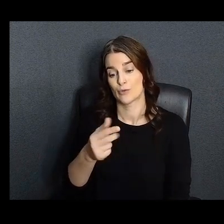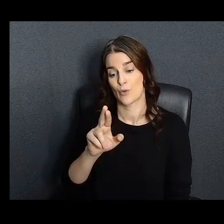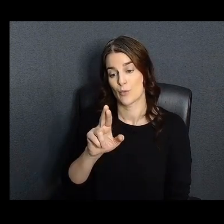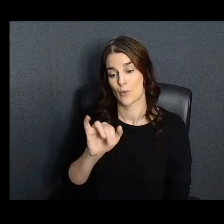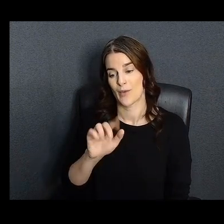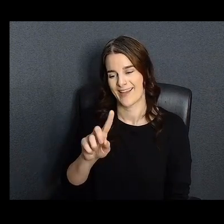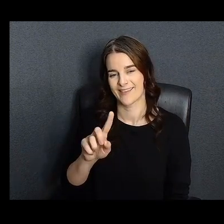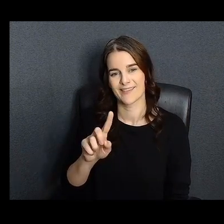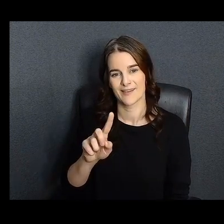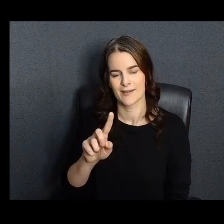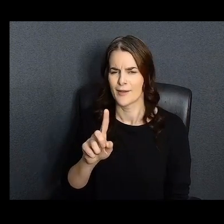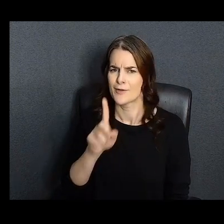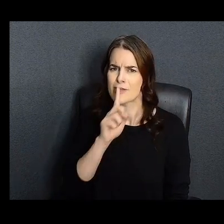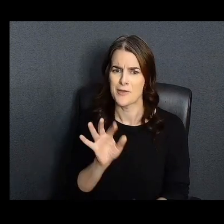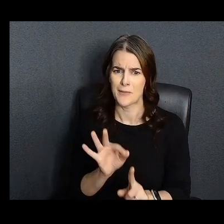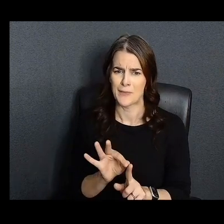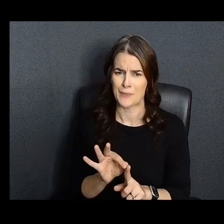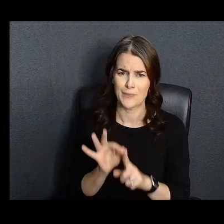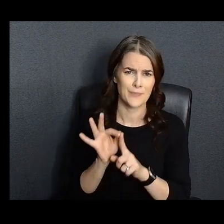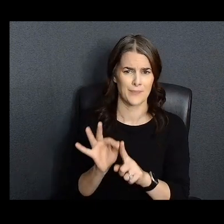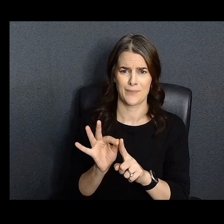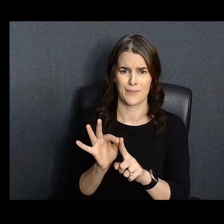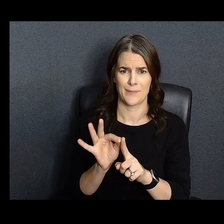Grid is a really unique app in the sense